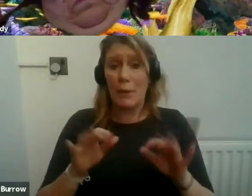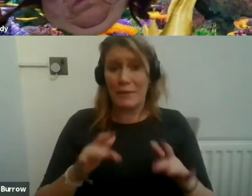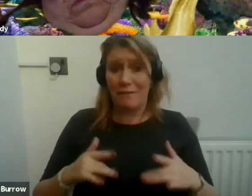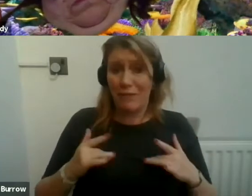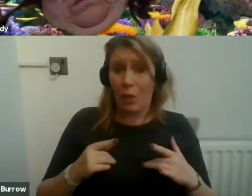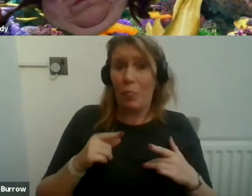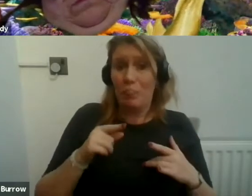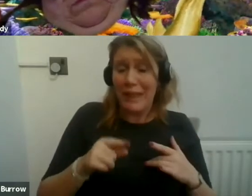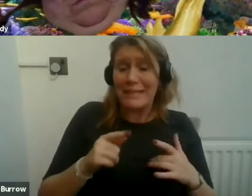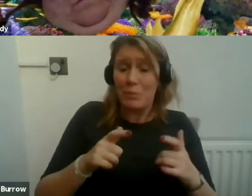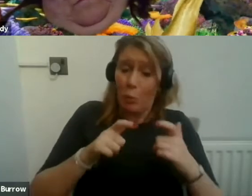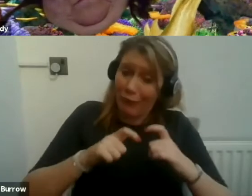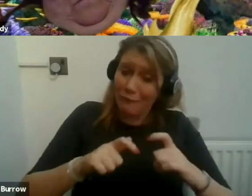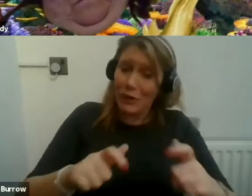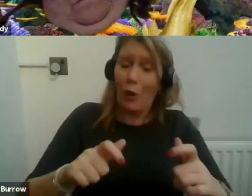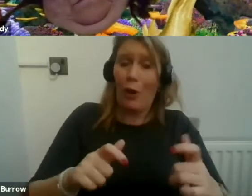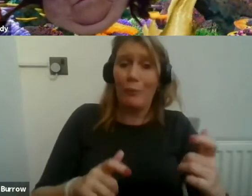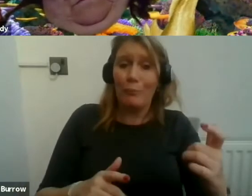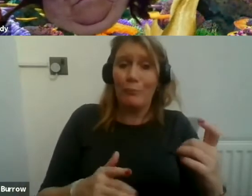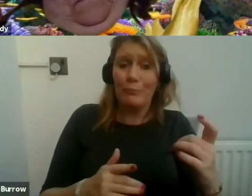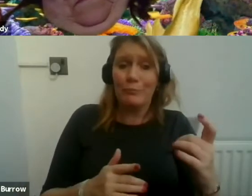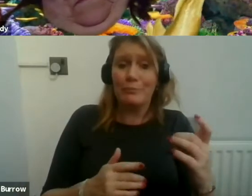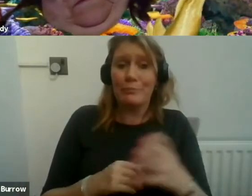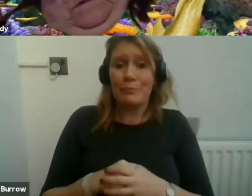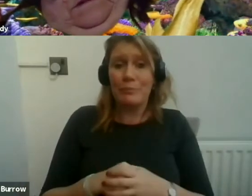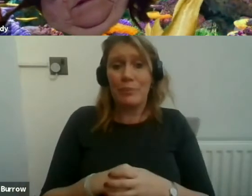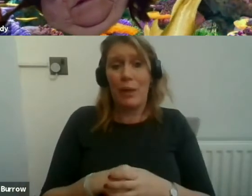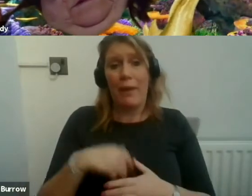you choose. We have our lovely woman on